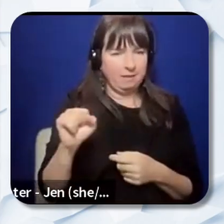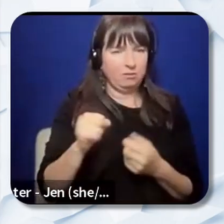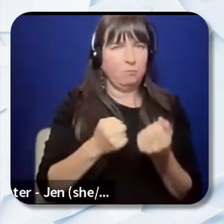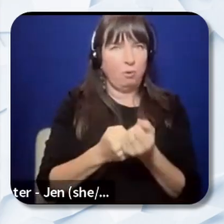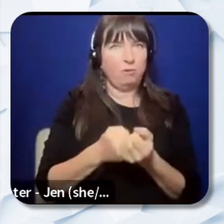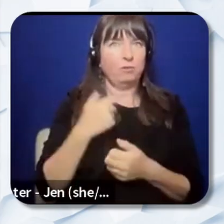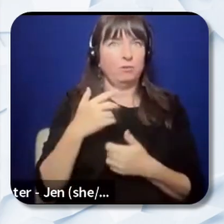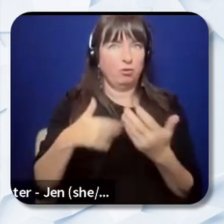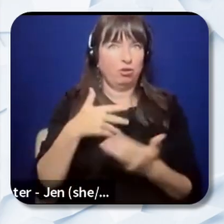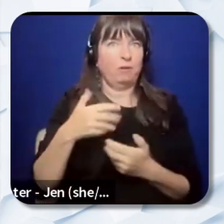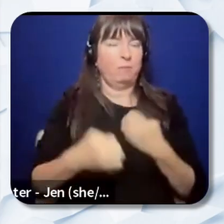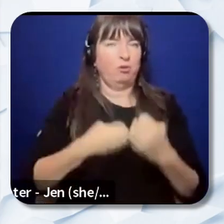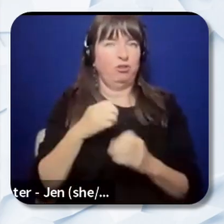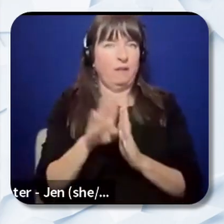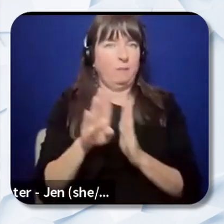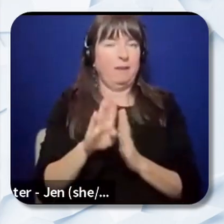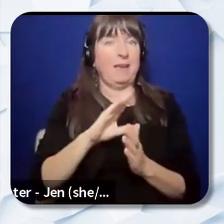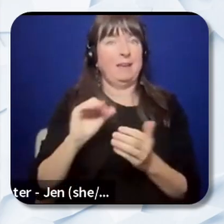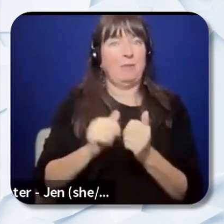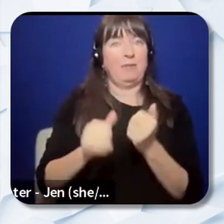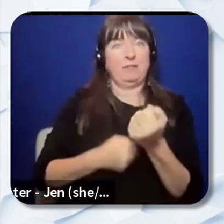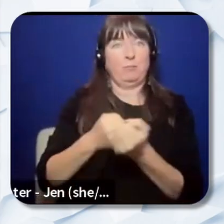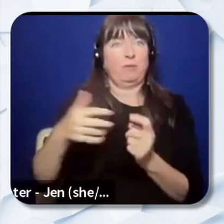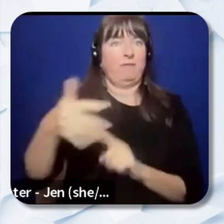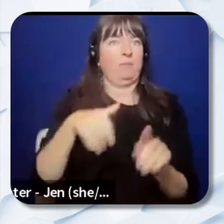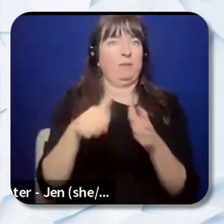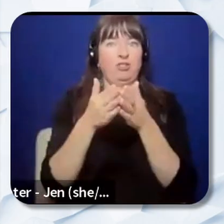how that supports the environment. We know that no matter what grade you're working with right